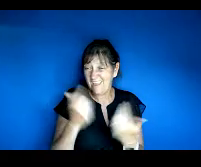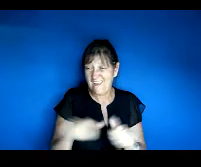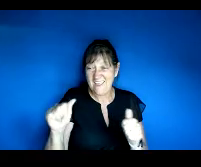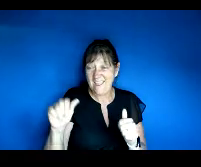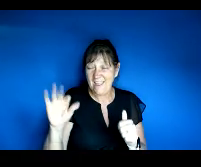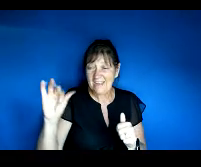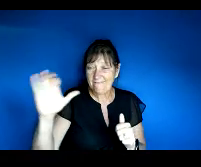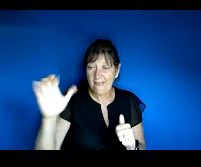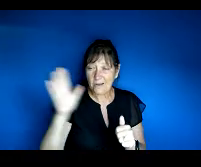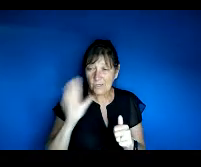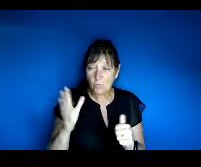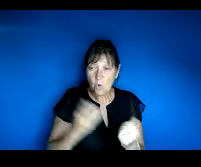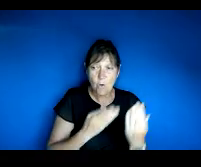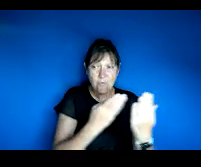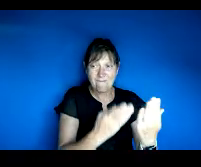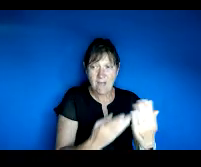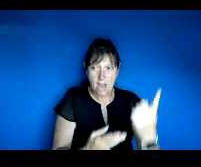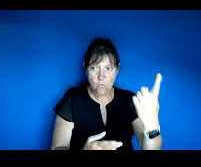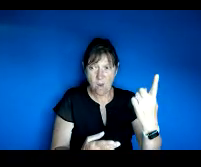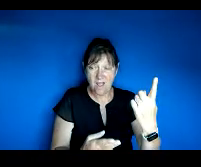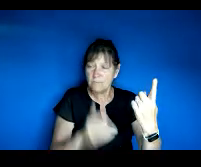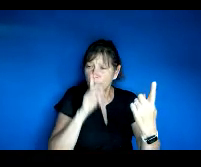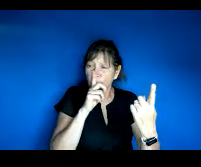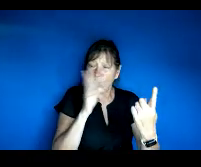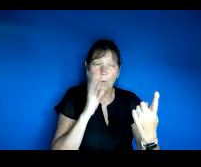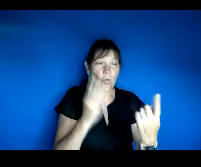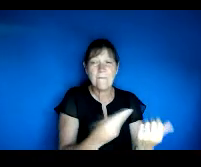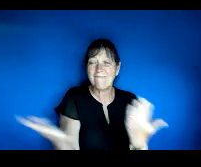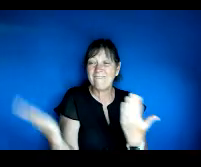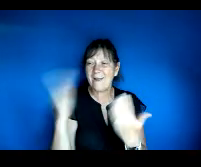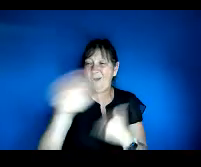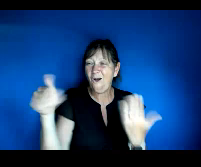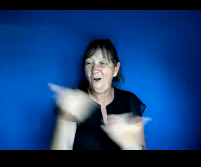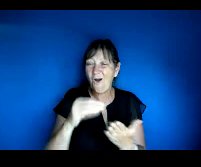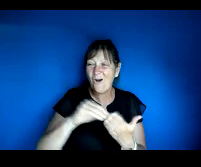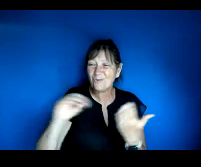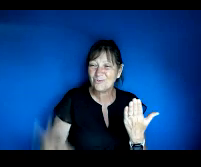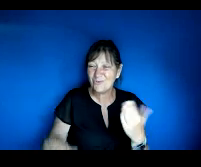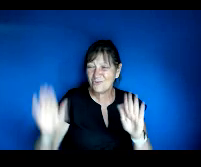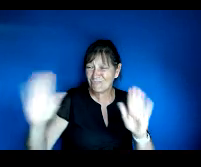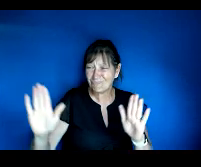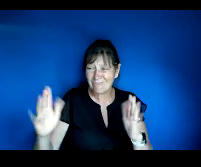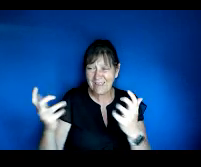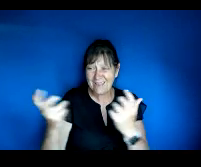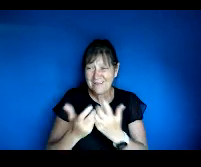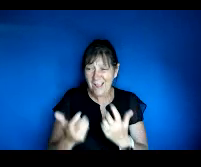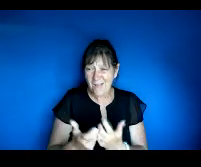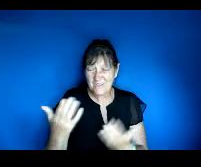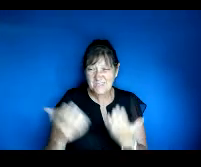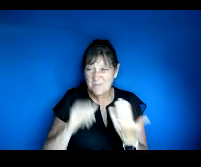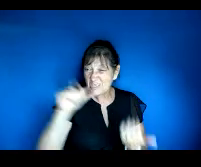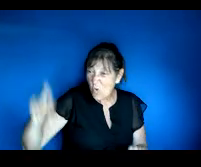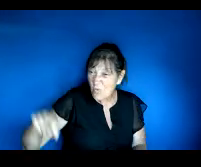where they provide it to all students, in which case, that's great. And then the accommodation might be unnecessary in that circumstance,